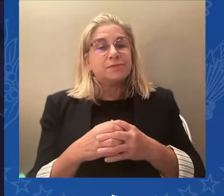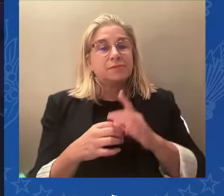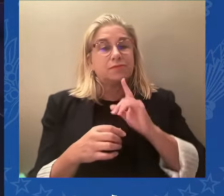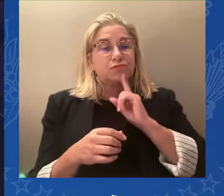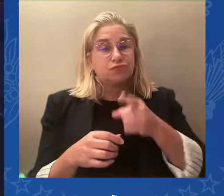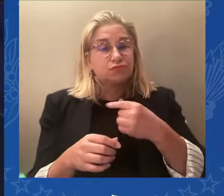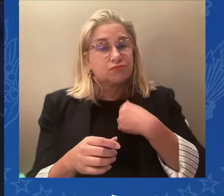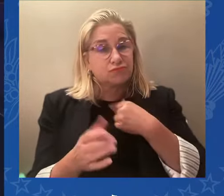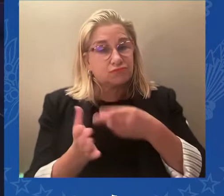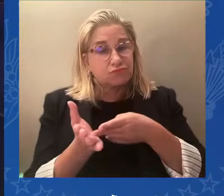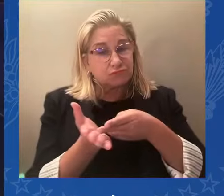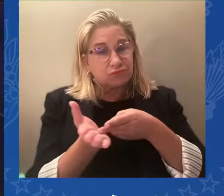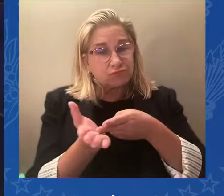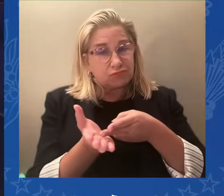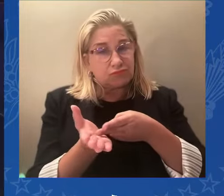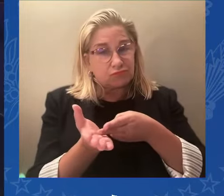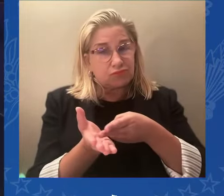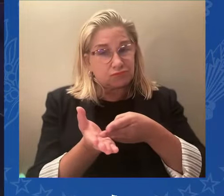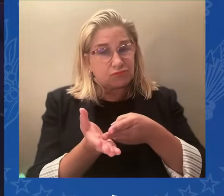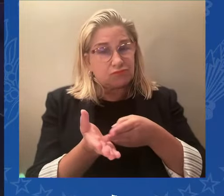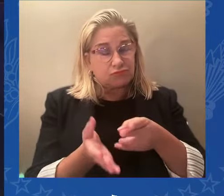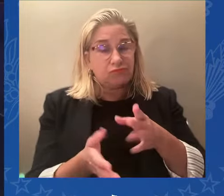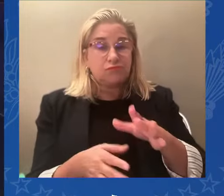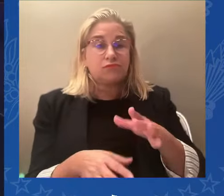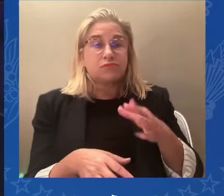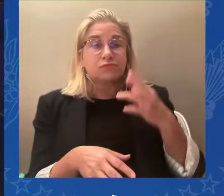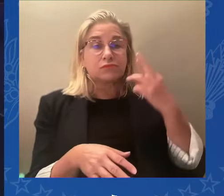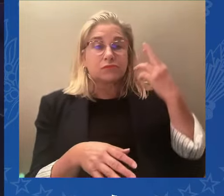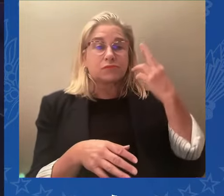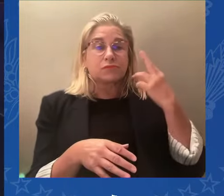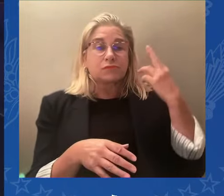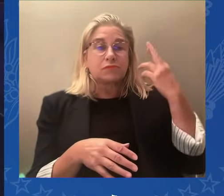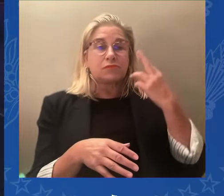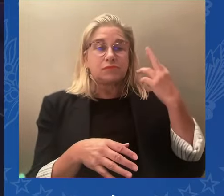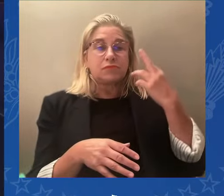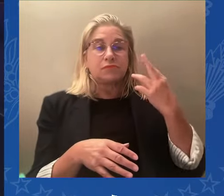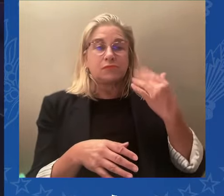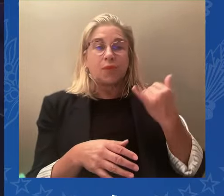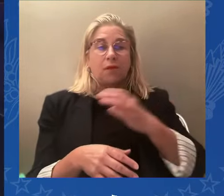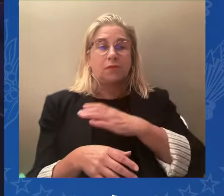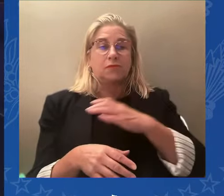in American history.